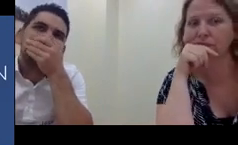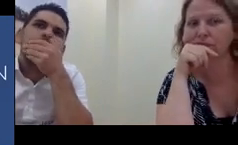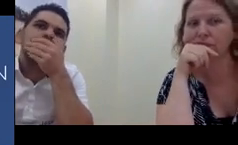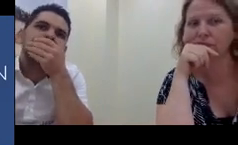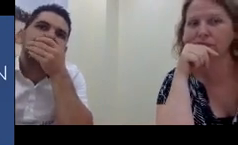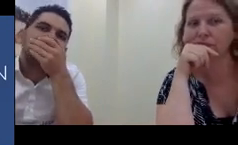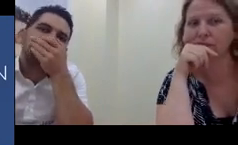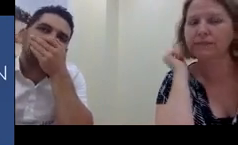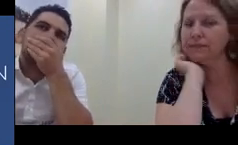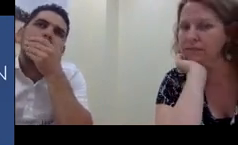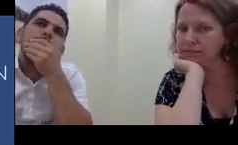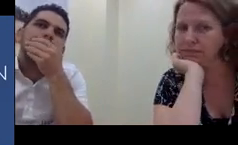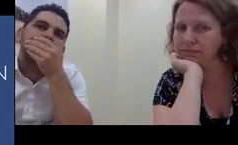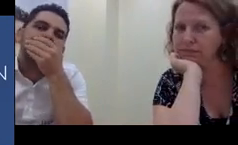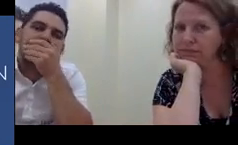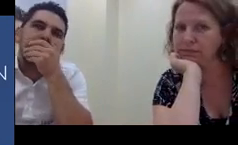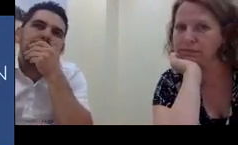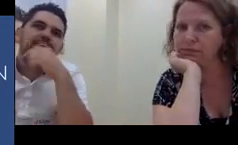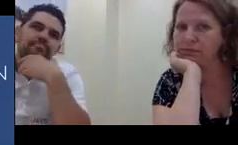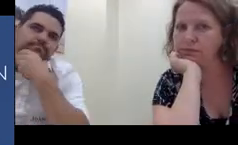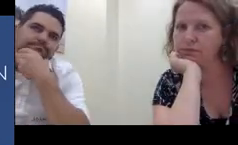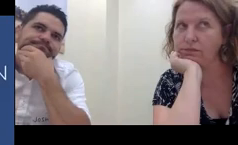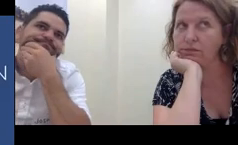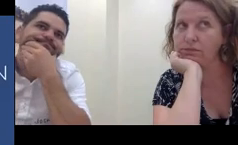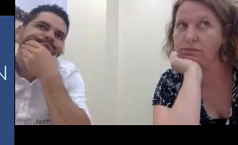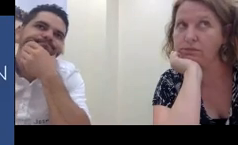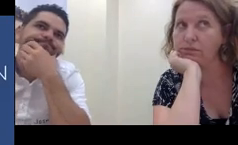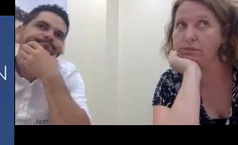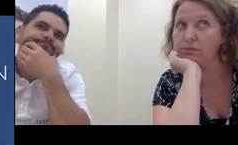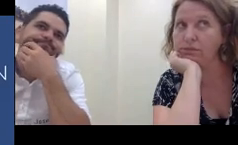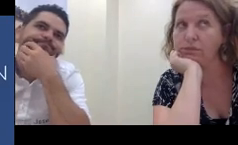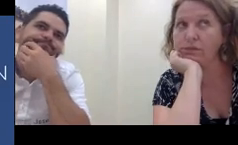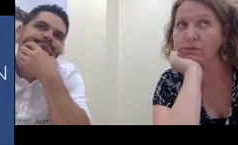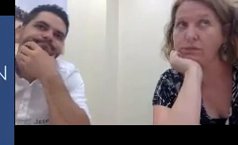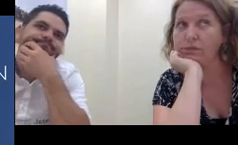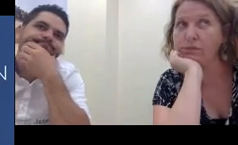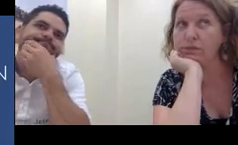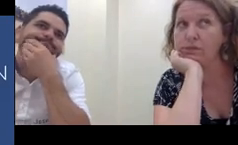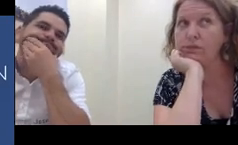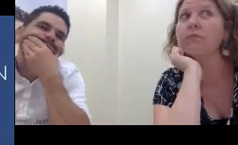to you Kristina around the need for the video for children to watch.